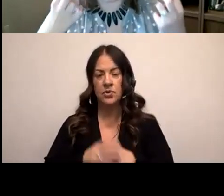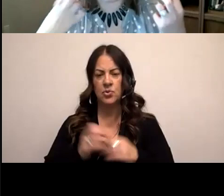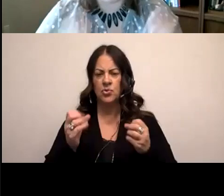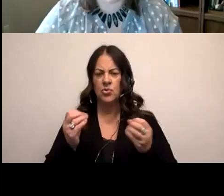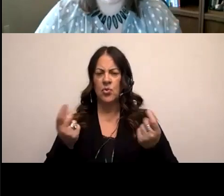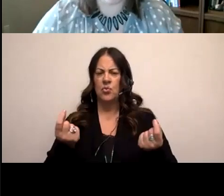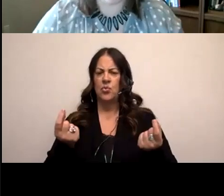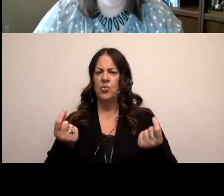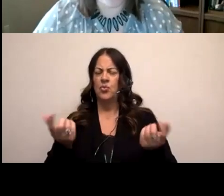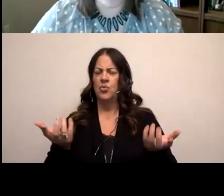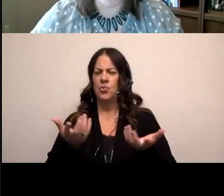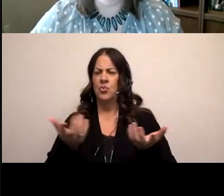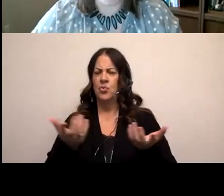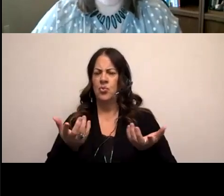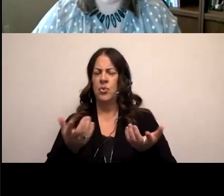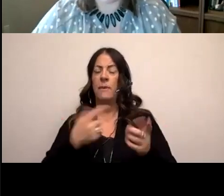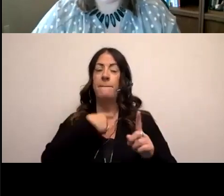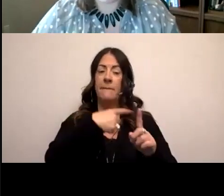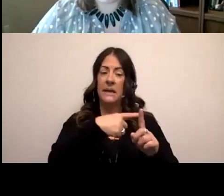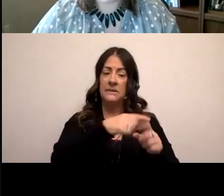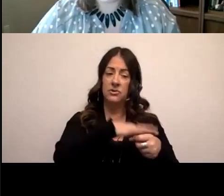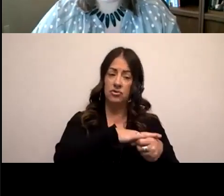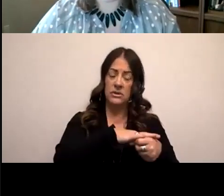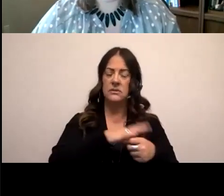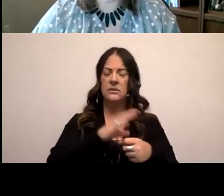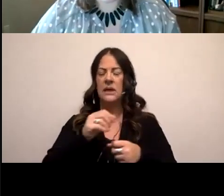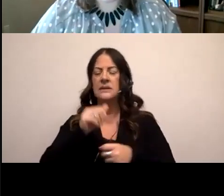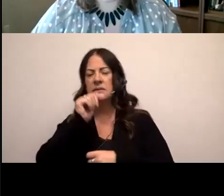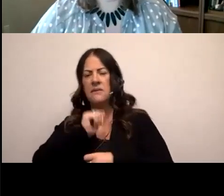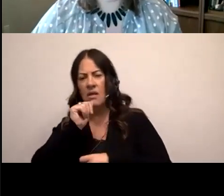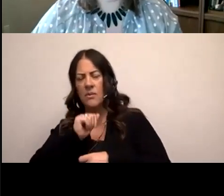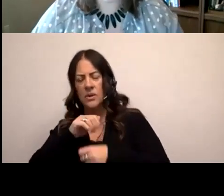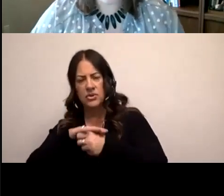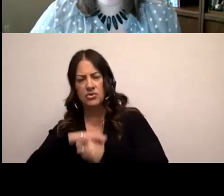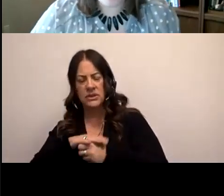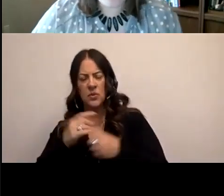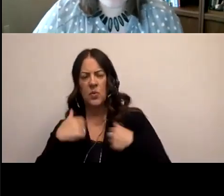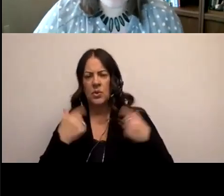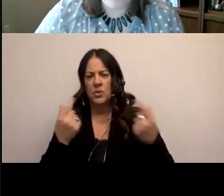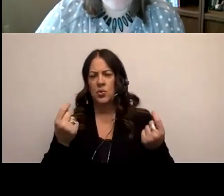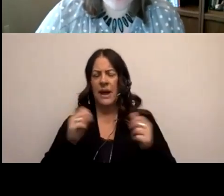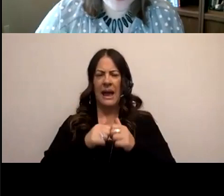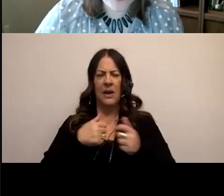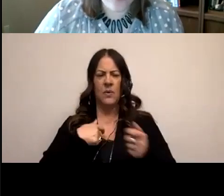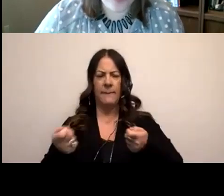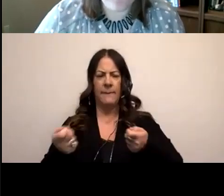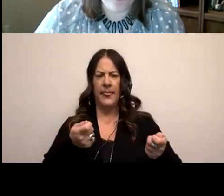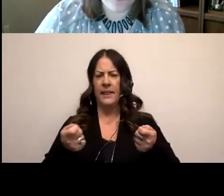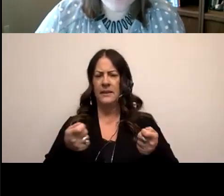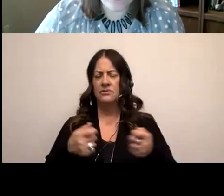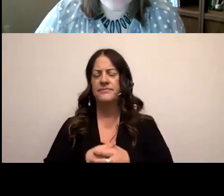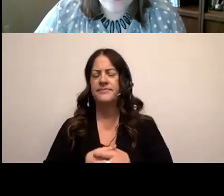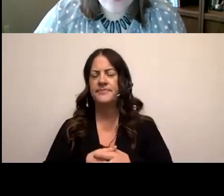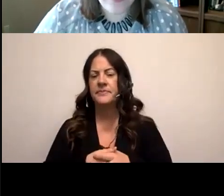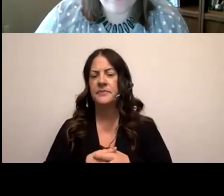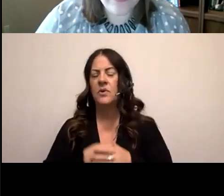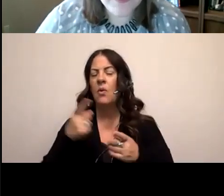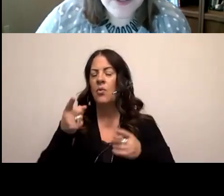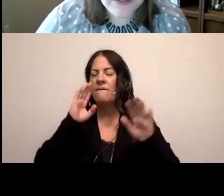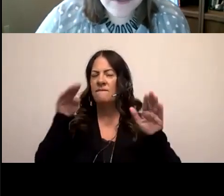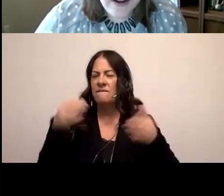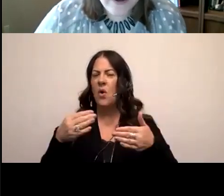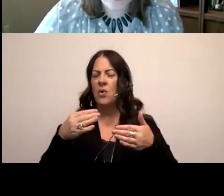DURING THIS REALLY STRESSFUL TIME. THERE'S A COUPLE PROTECTIVE FACTORS TO FOCUS ON. THEYARE NOT JUST FOR CRISIS THEY